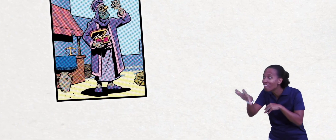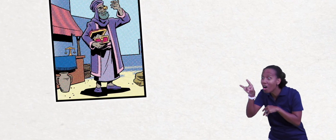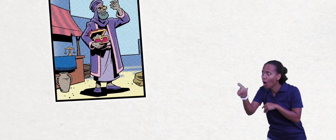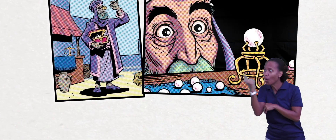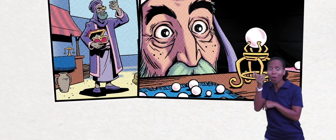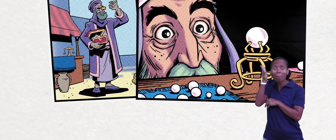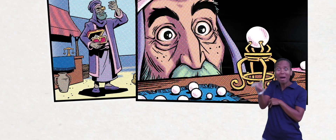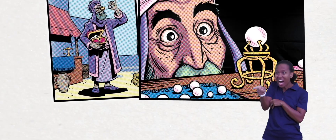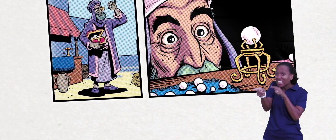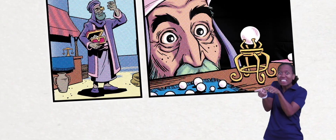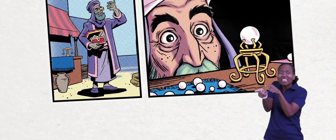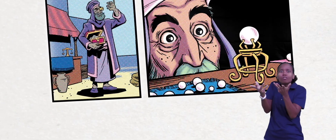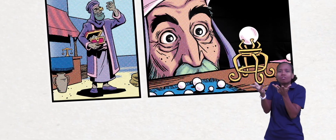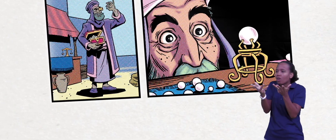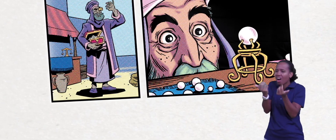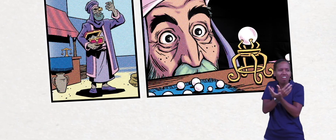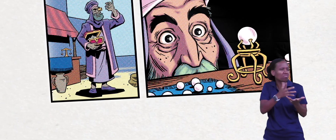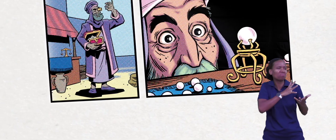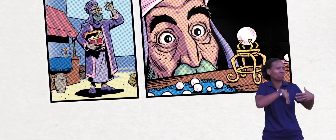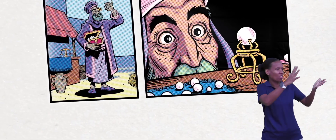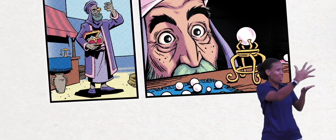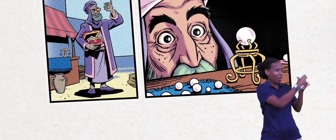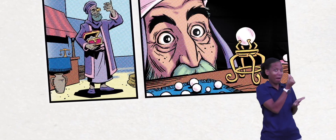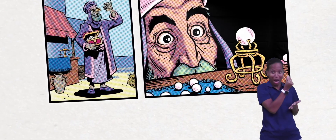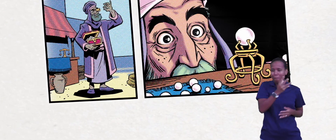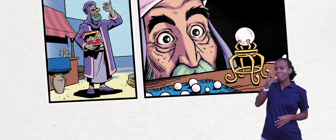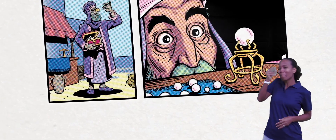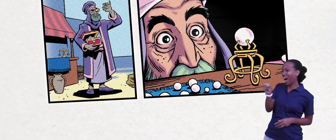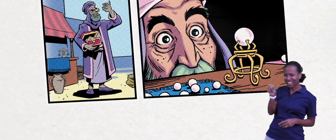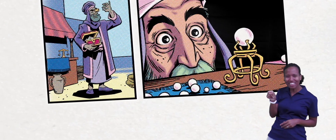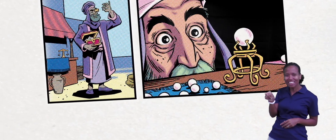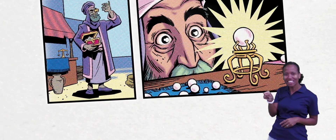and when he found the ultimate pearl, he sold everything so that he could buy it.”